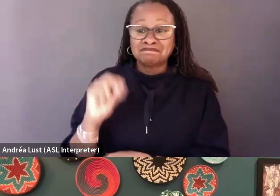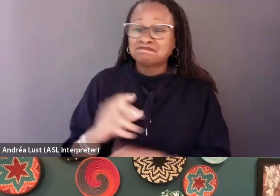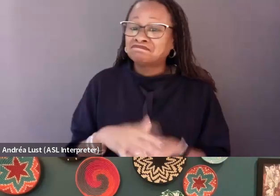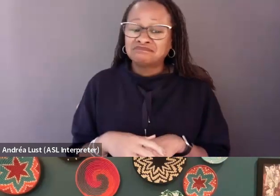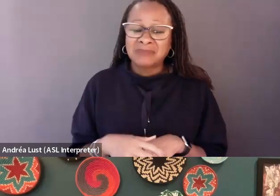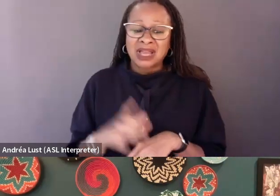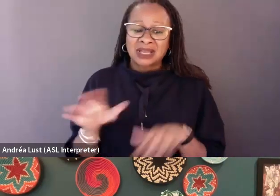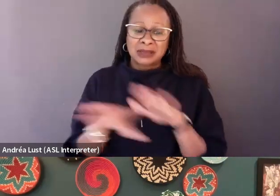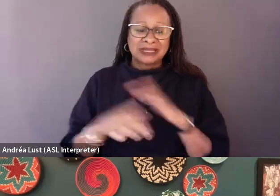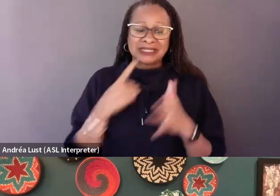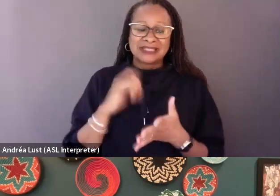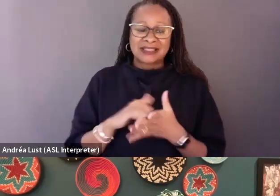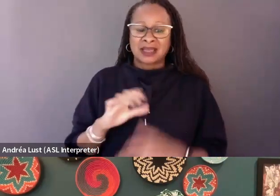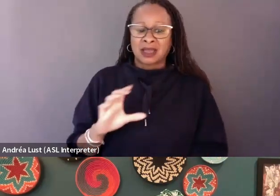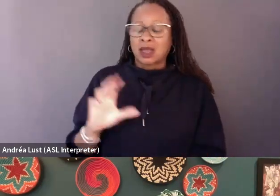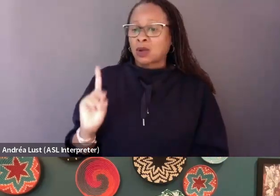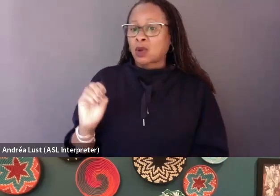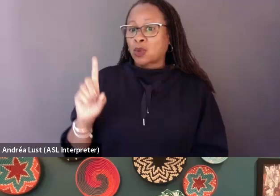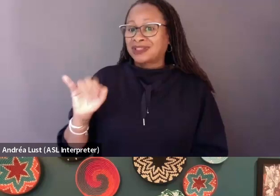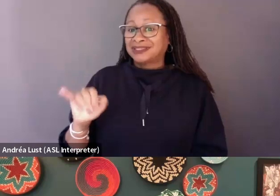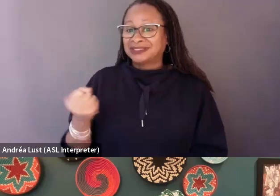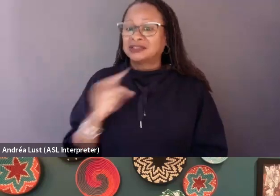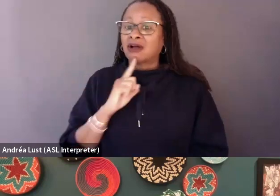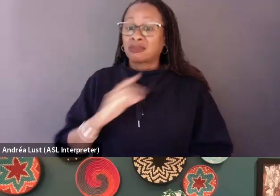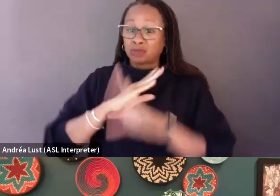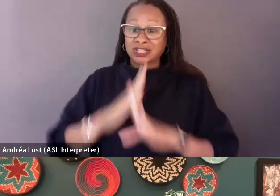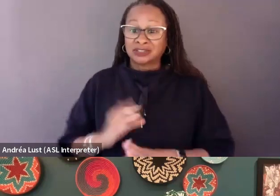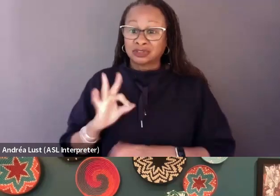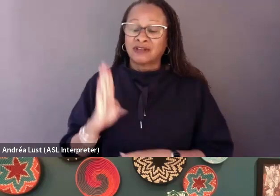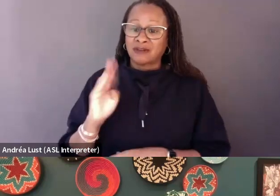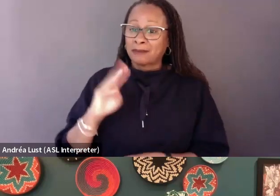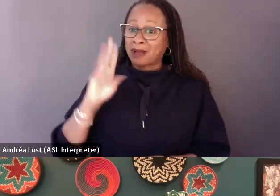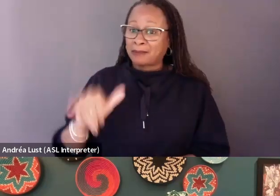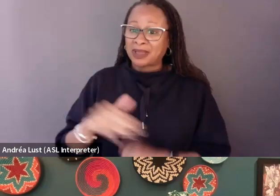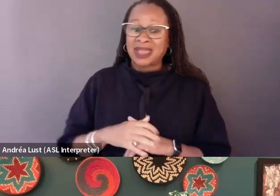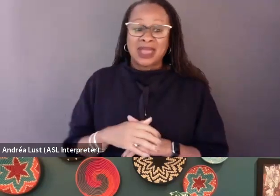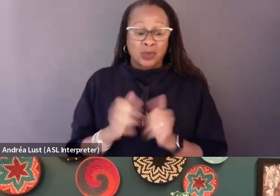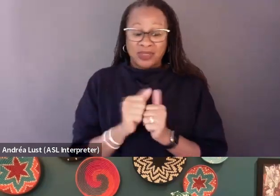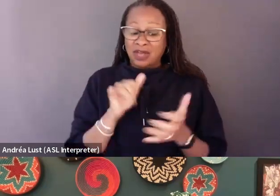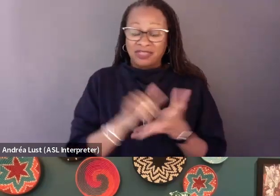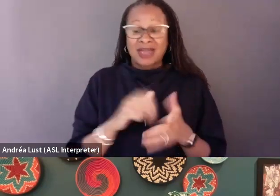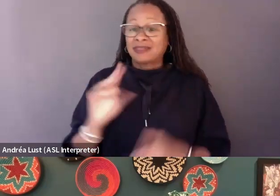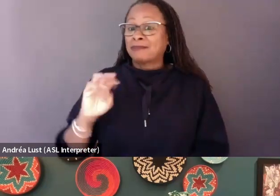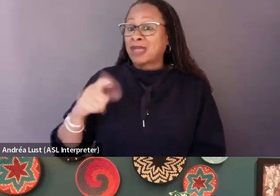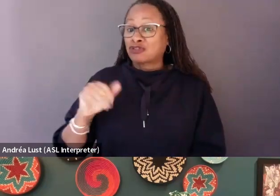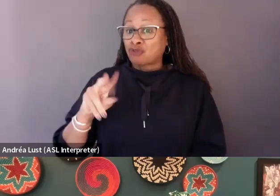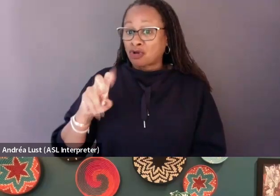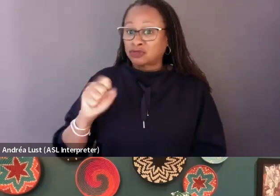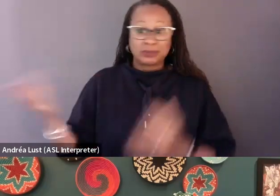He was basically saying that Kolis are the protectors of Bombay. Without them, the mangroves would be cut off, the sea would basically drown the city.